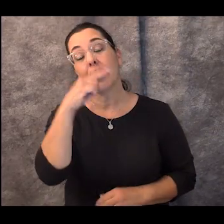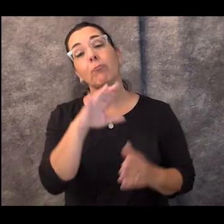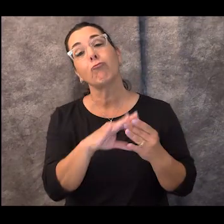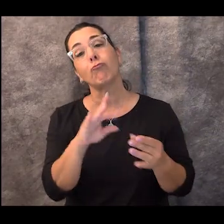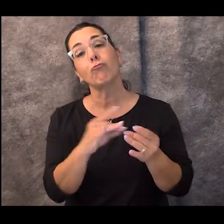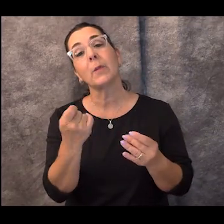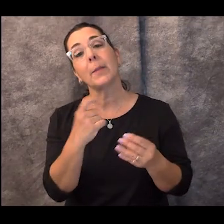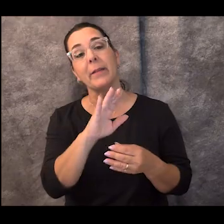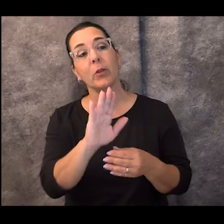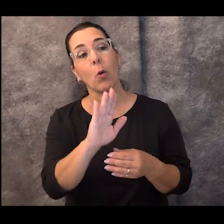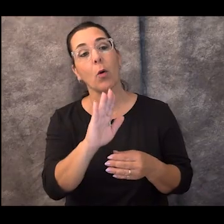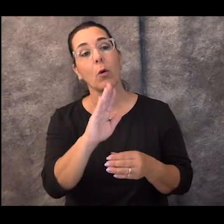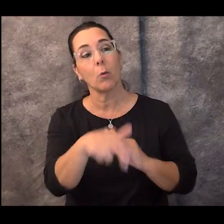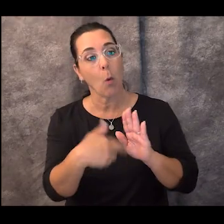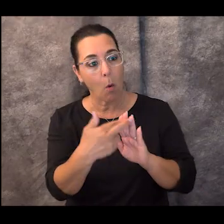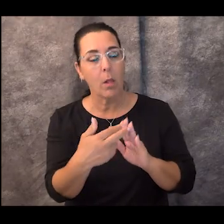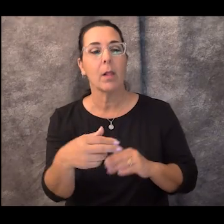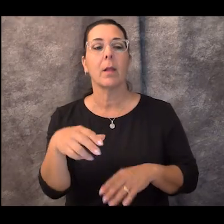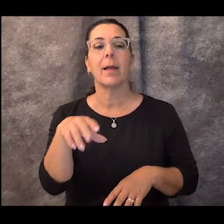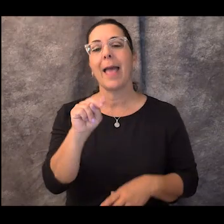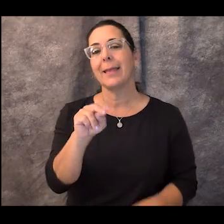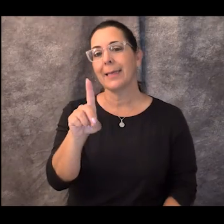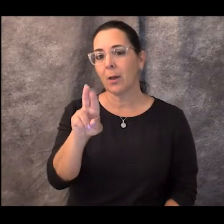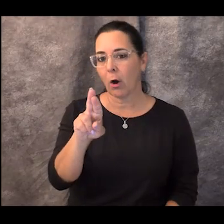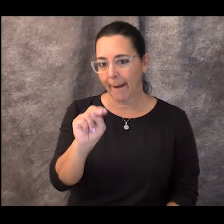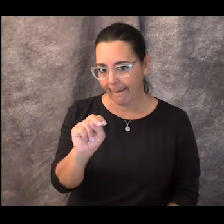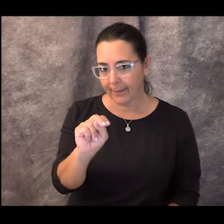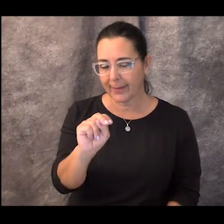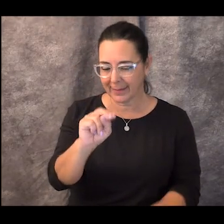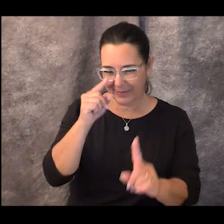at NDRN specifically and kind of,